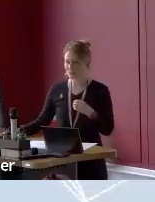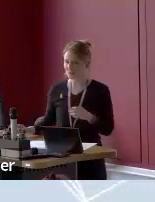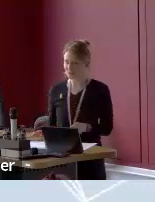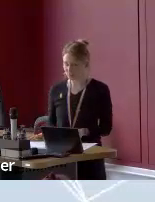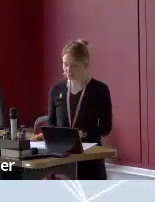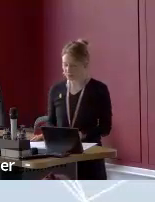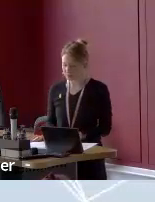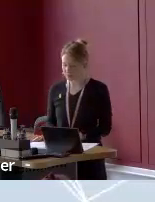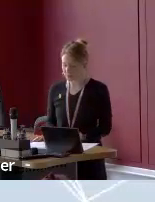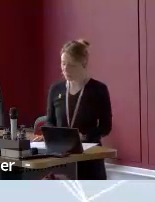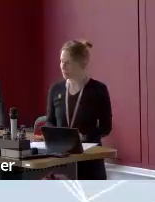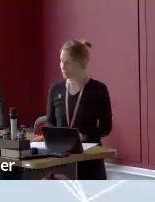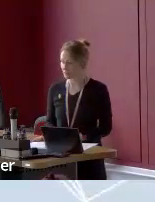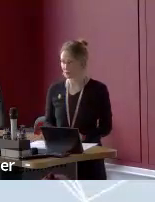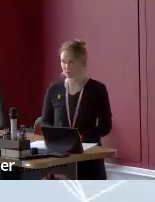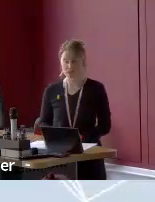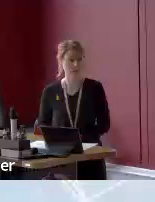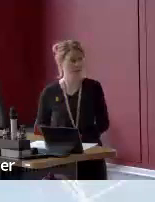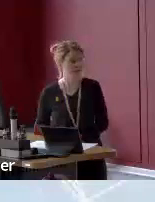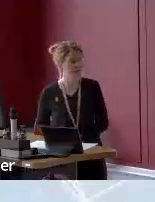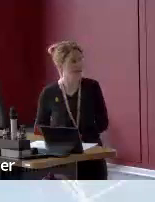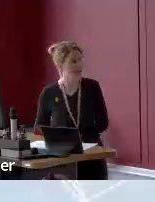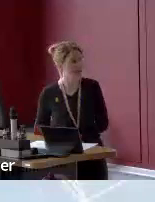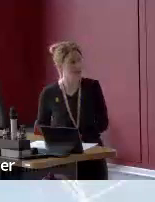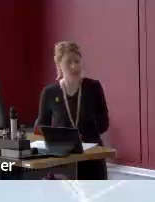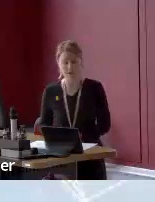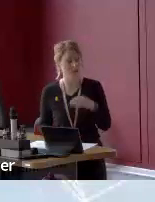anyone in the room who’s not familiar with Scottish Learning Disabilities Observatory.